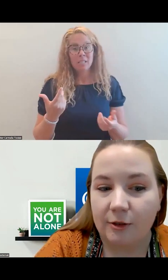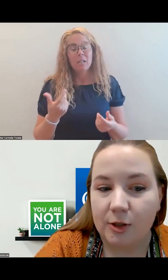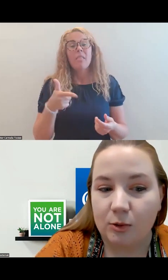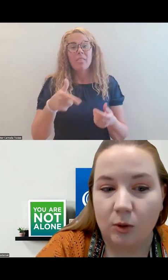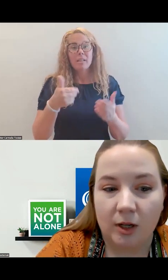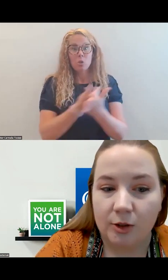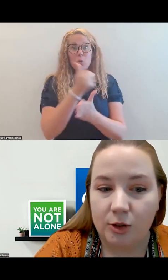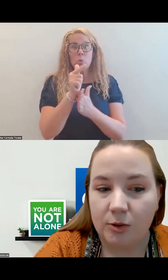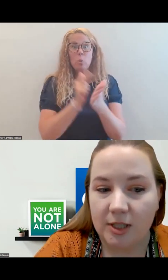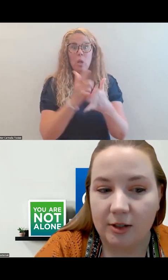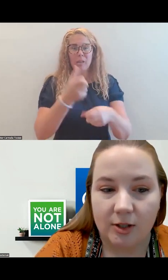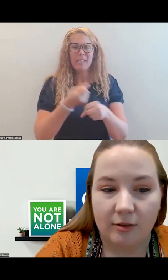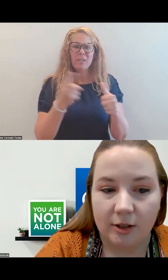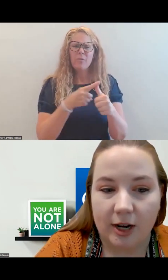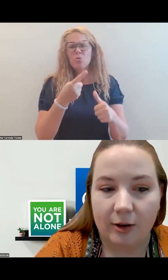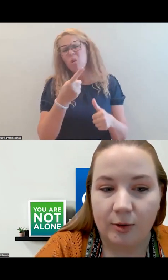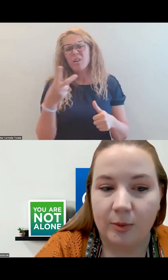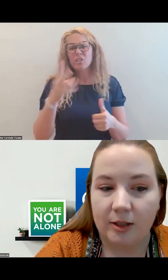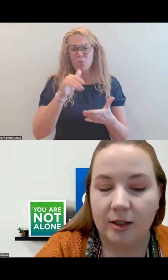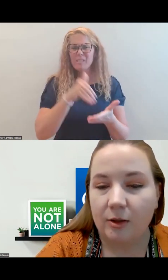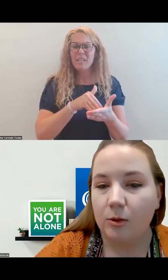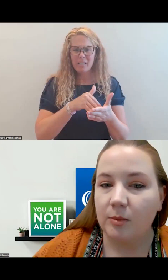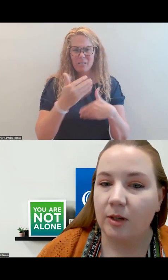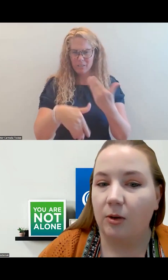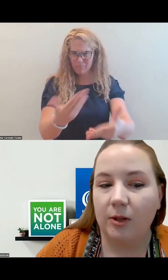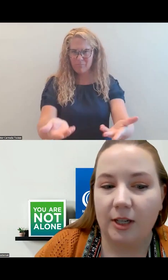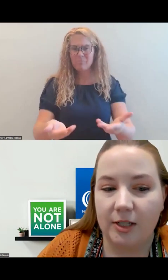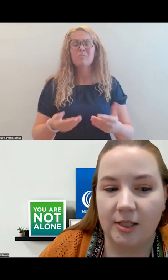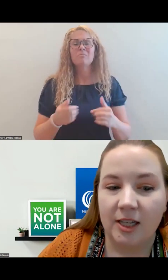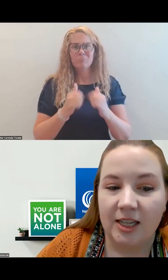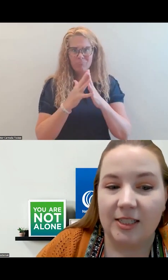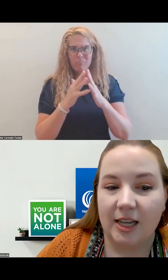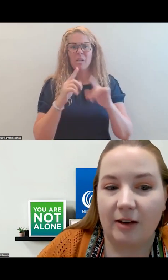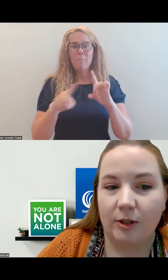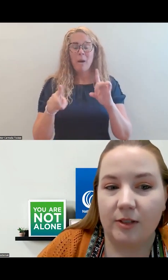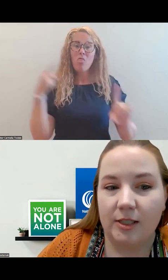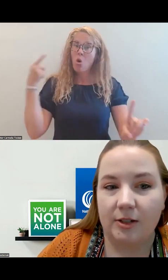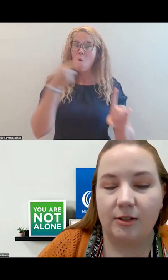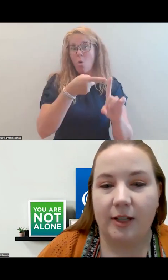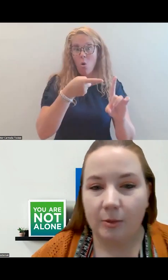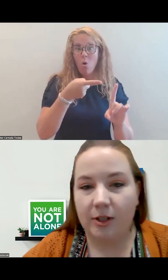FIRST 1 OR 2 CENTERS OFF THE GROUND, BUT THE ULTIMATE GOAL IS TO HAVE THE CENTERS